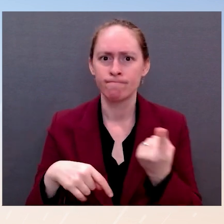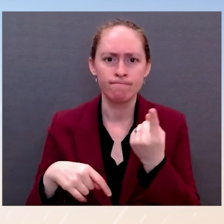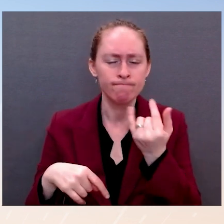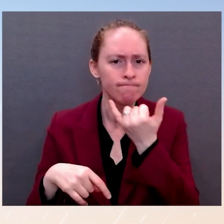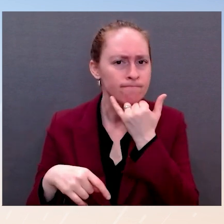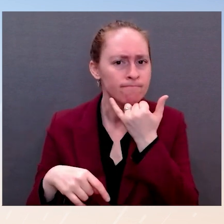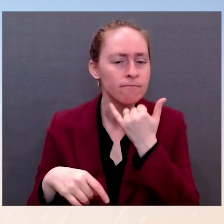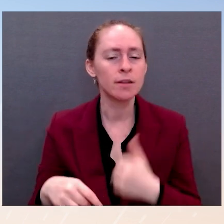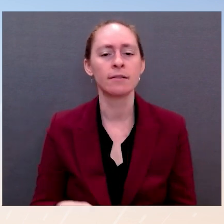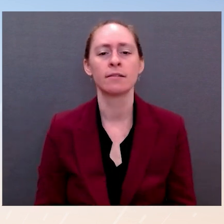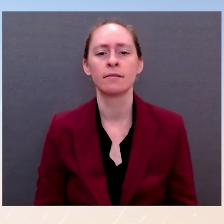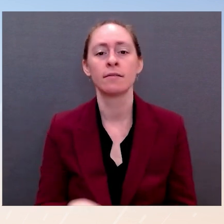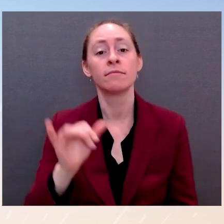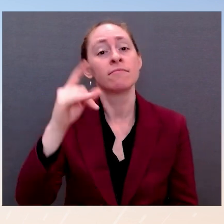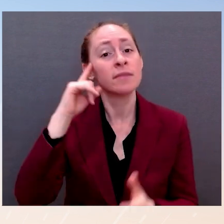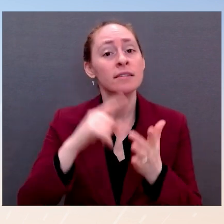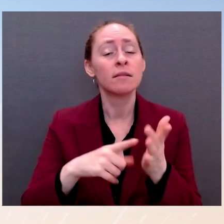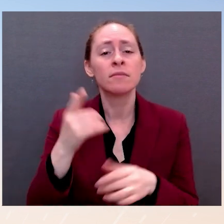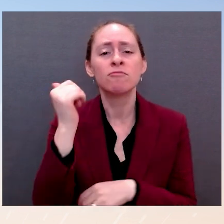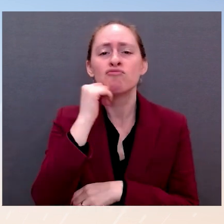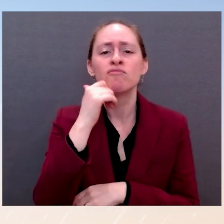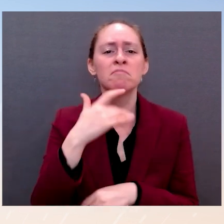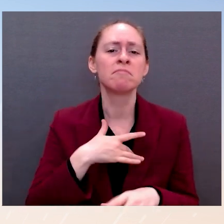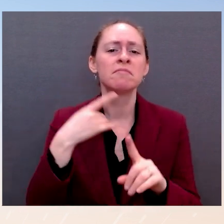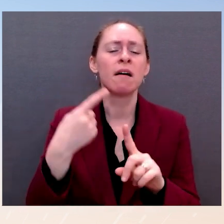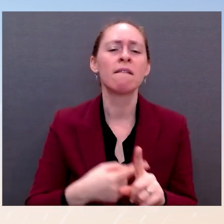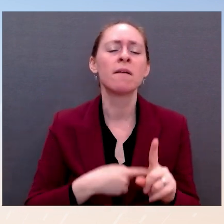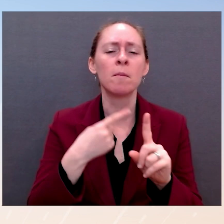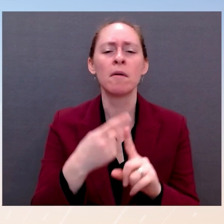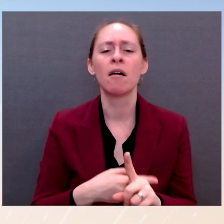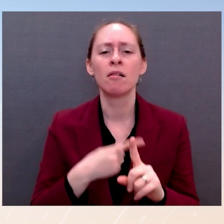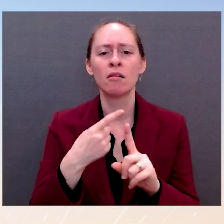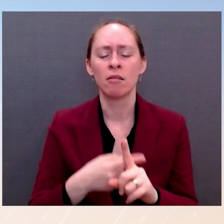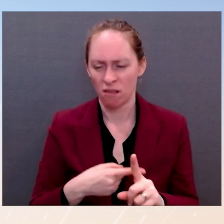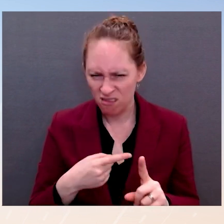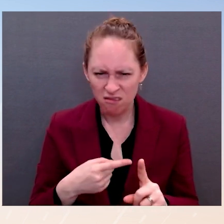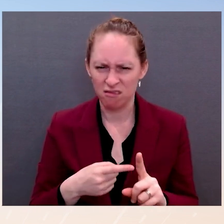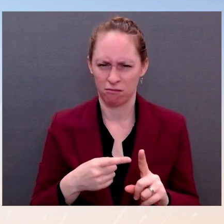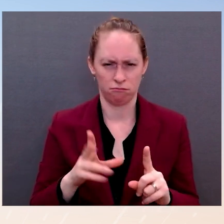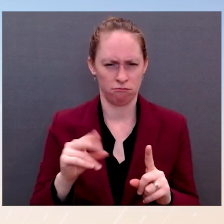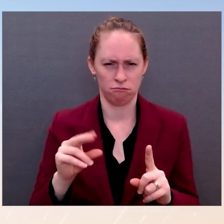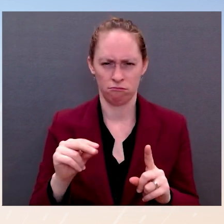even if you're still getting your menstrual period. If you have a heavy period, if you have bleeding